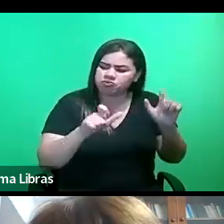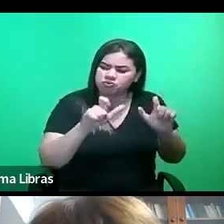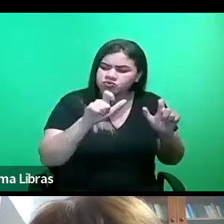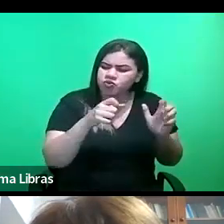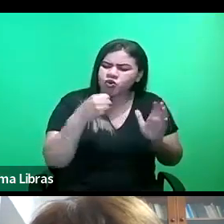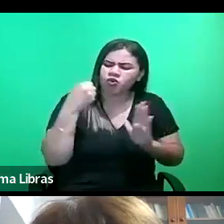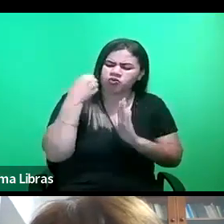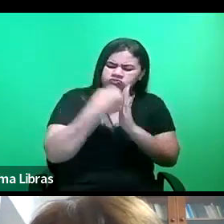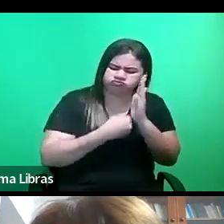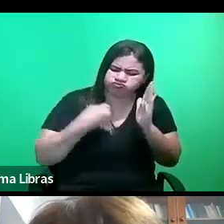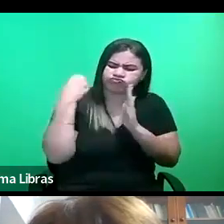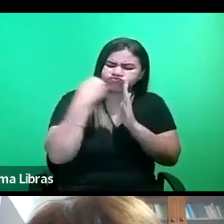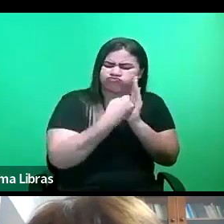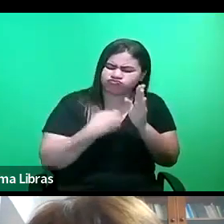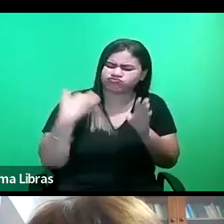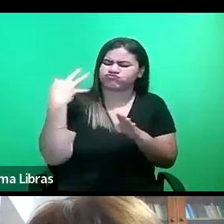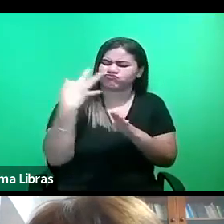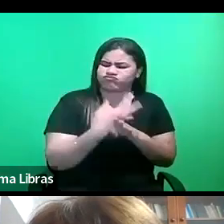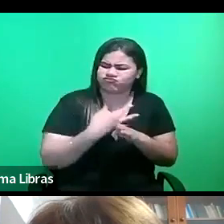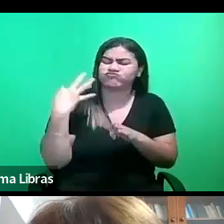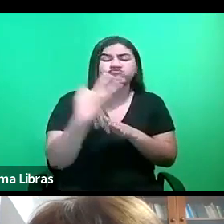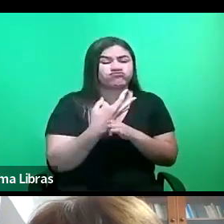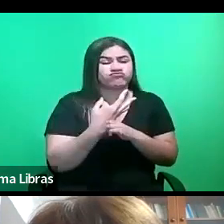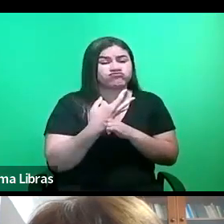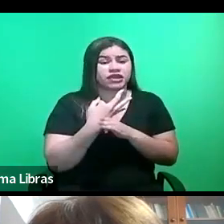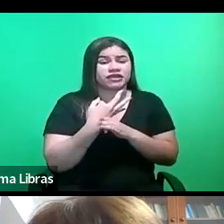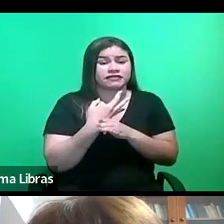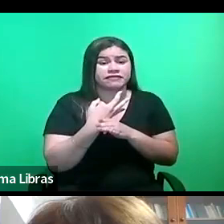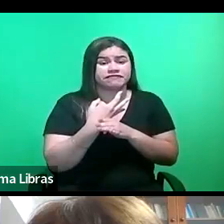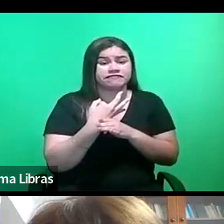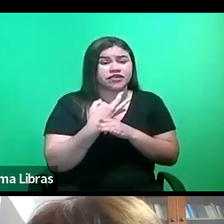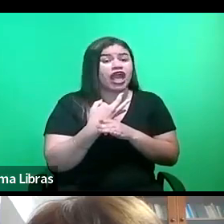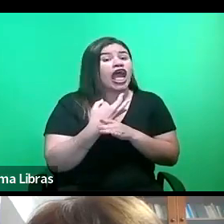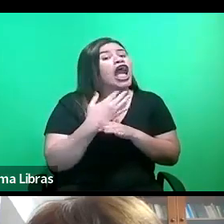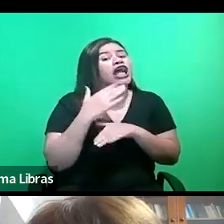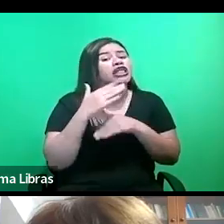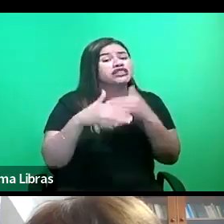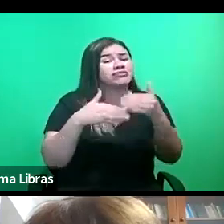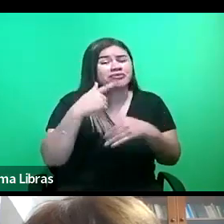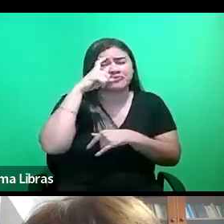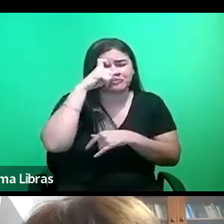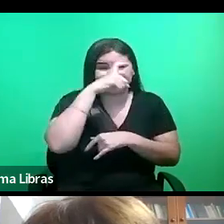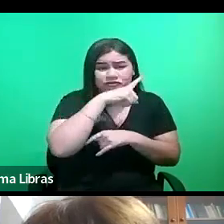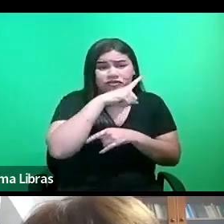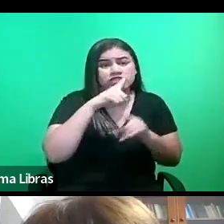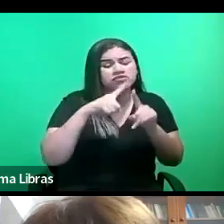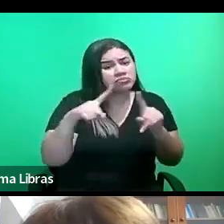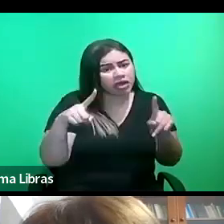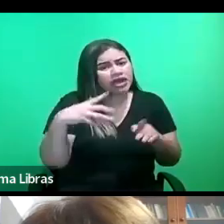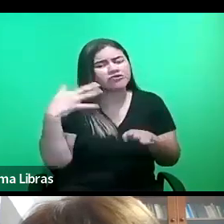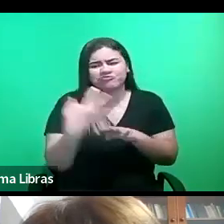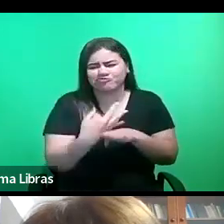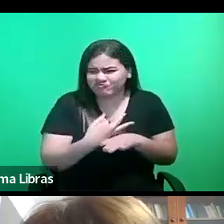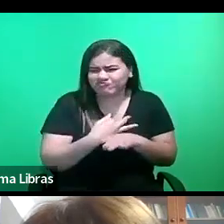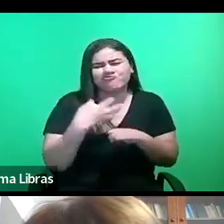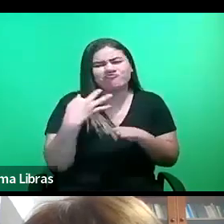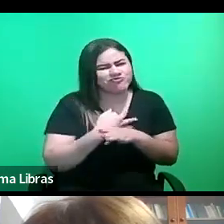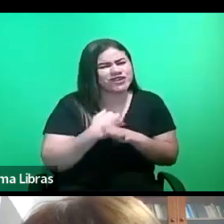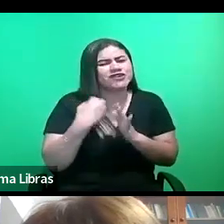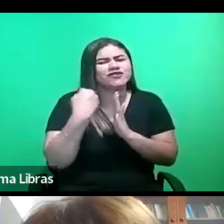at at that at enormous cost at that at enormous cost, at that at enormous cost, which can resist t and fight all t and fight all these things, because that's the real driving point the drive